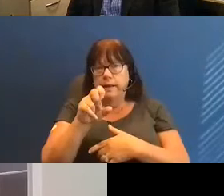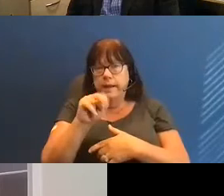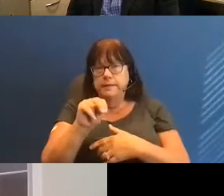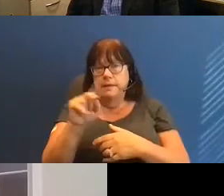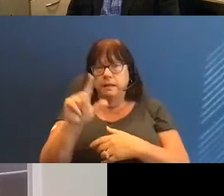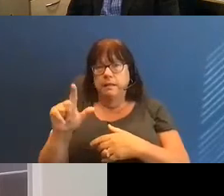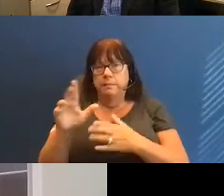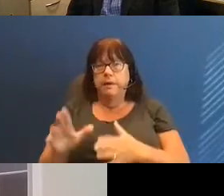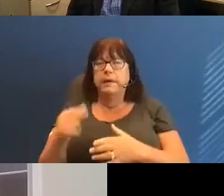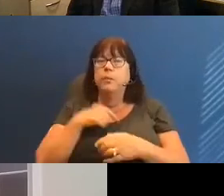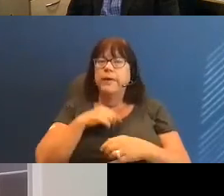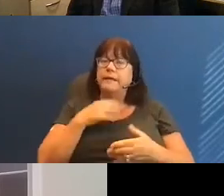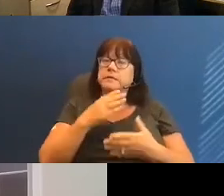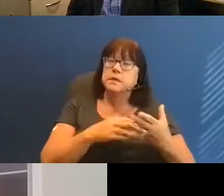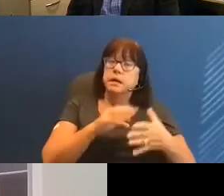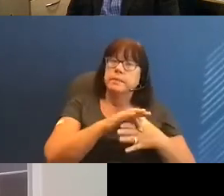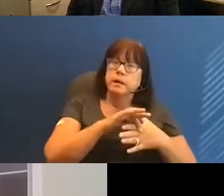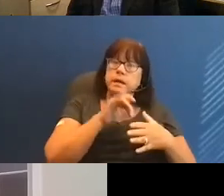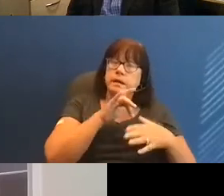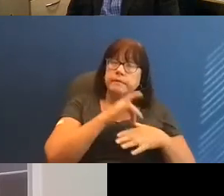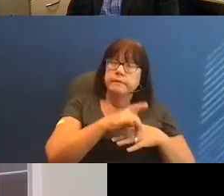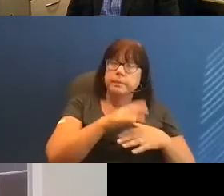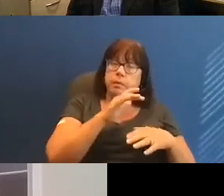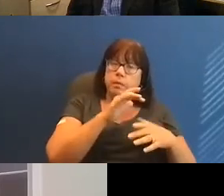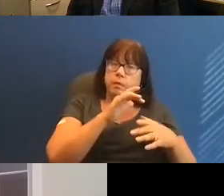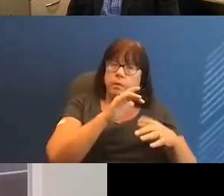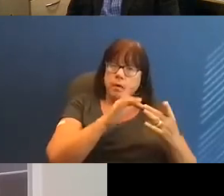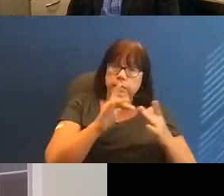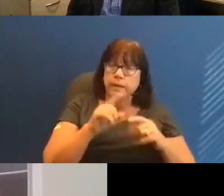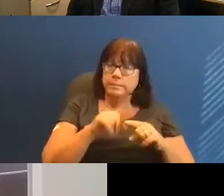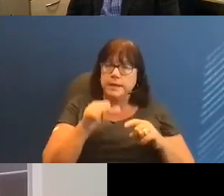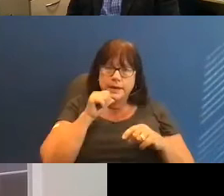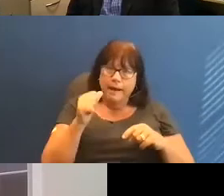online but it's not available indefinitely titles come and go, so it's best if you're planning to